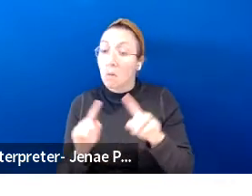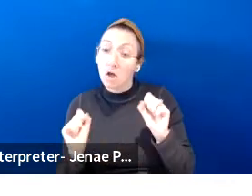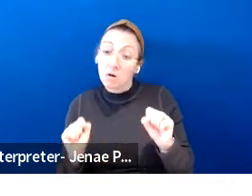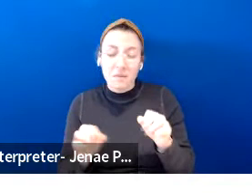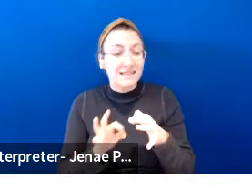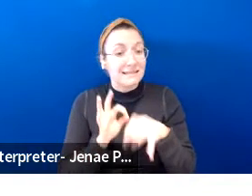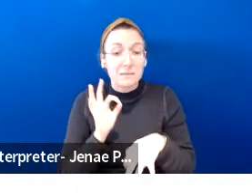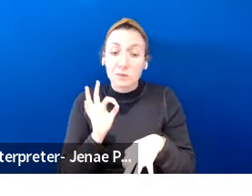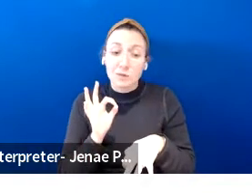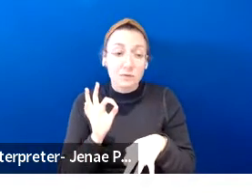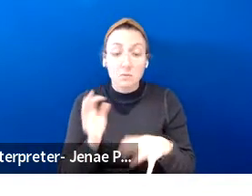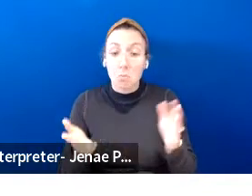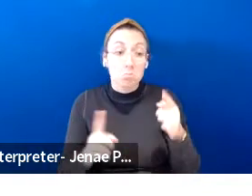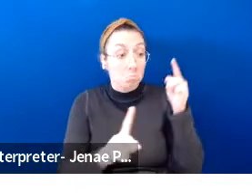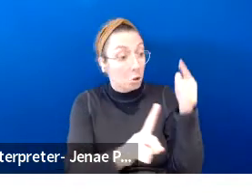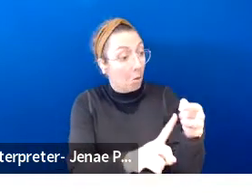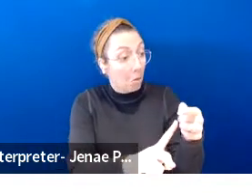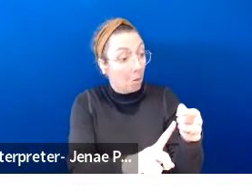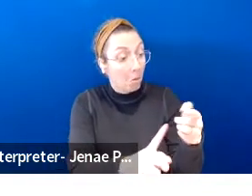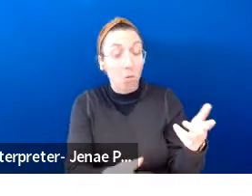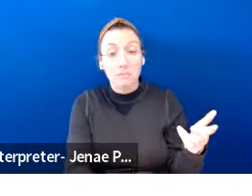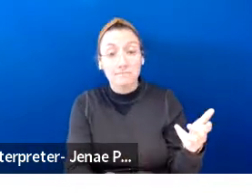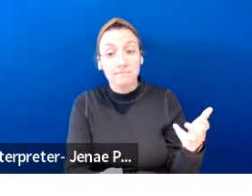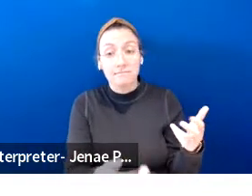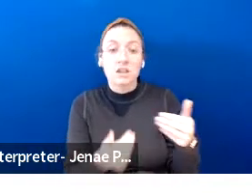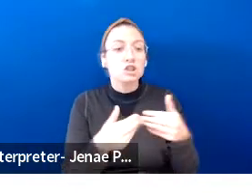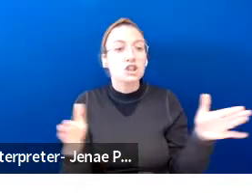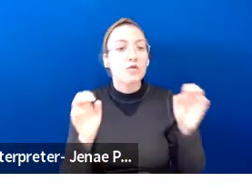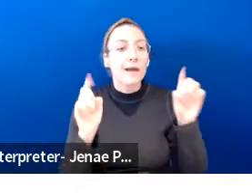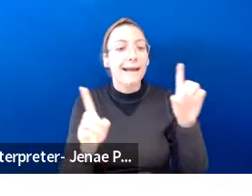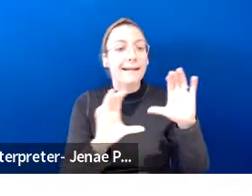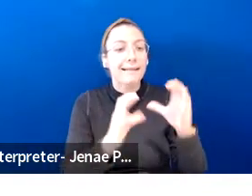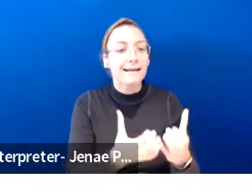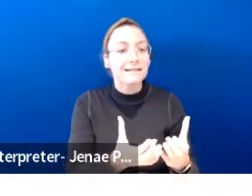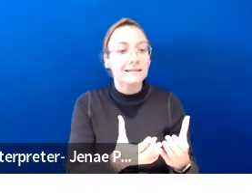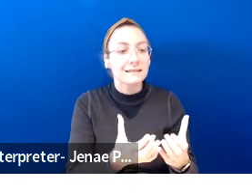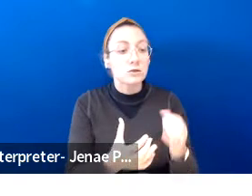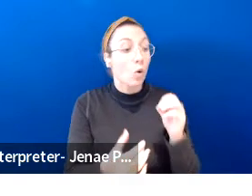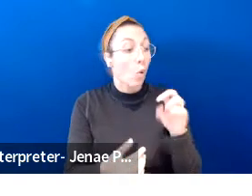Your goal is to start taking jumper and classes or classes that interest you. All right.